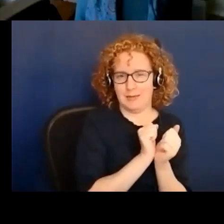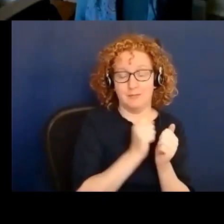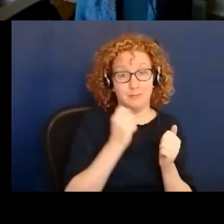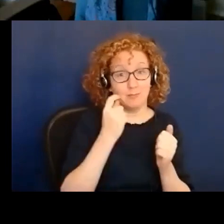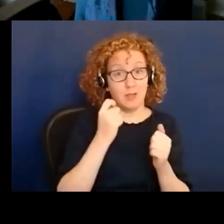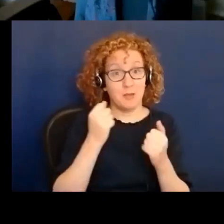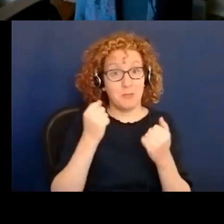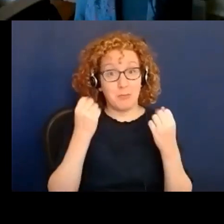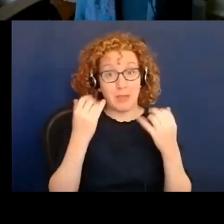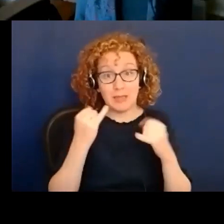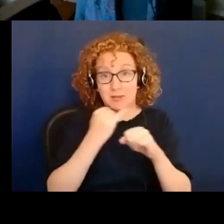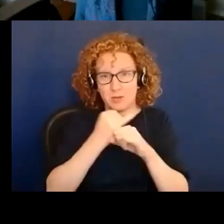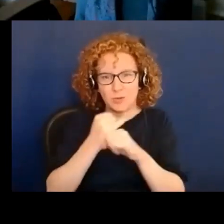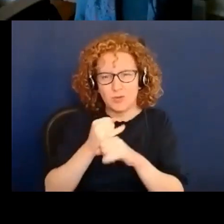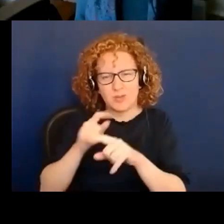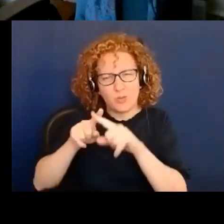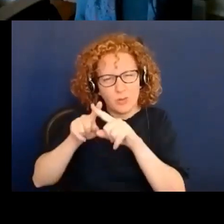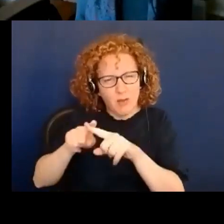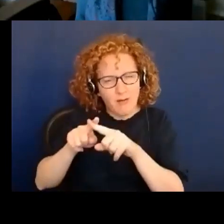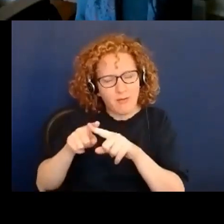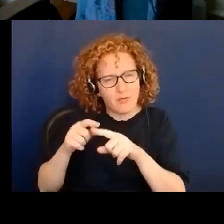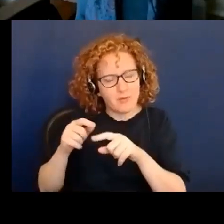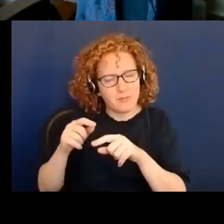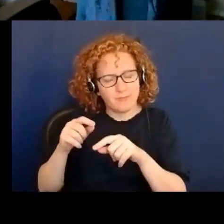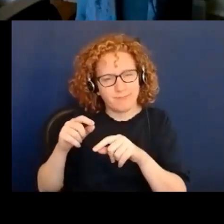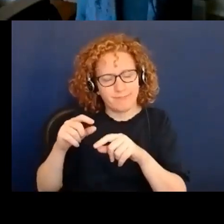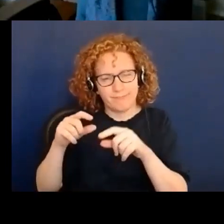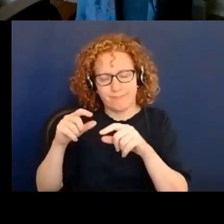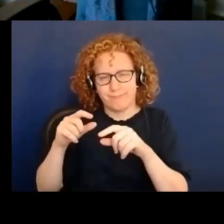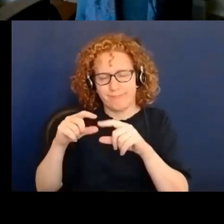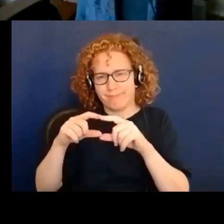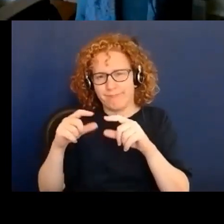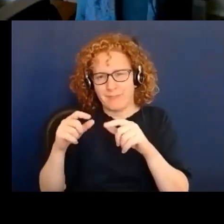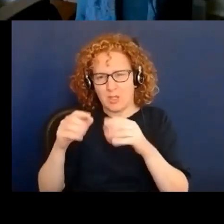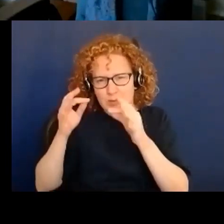their decision making so can you expand a little bit on what you meant there and possible just